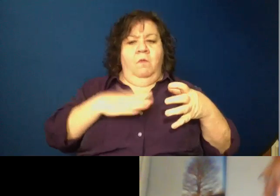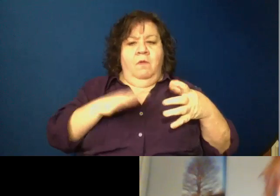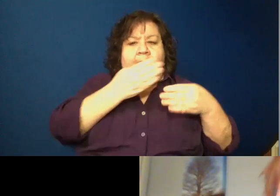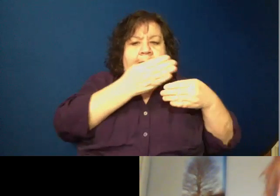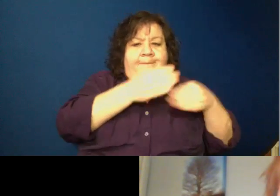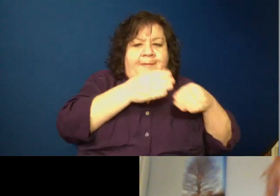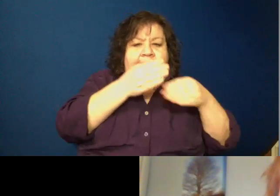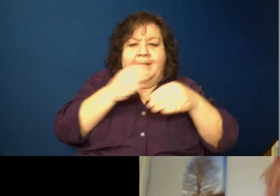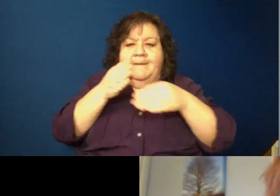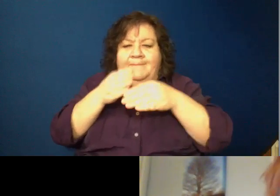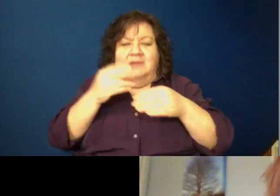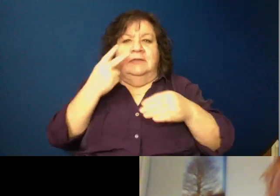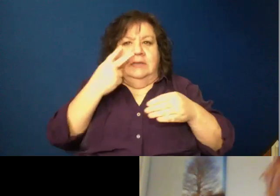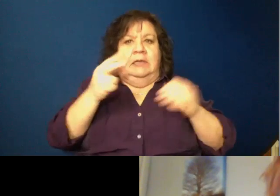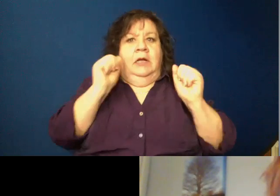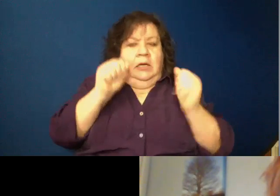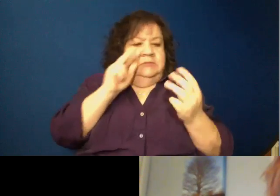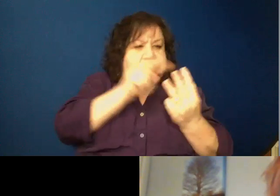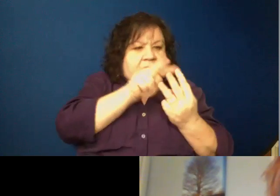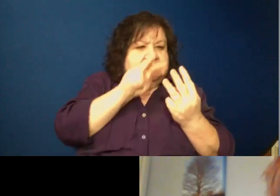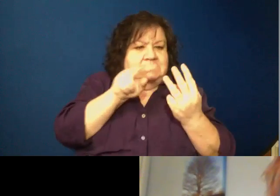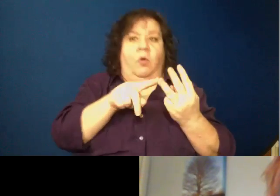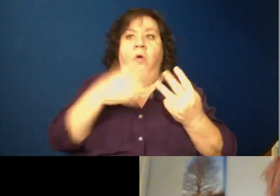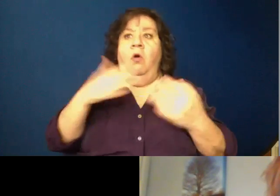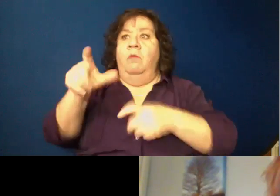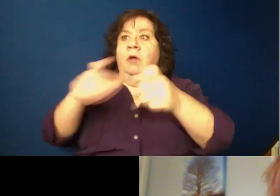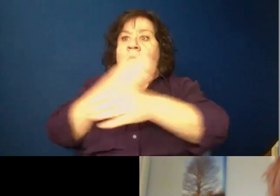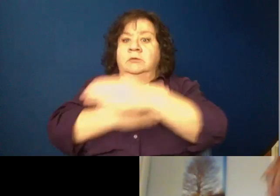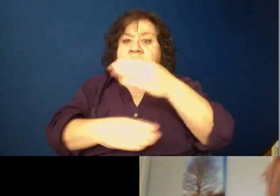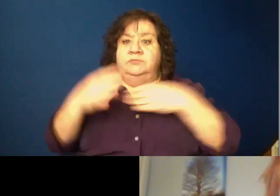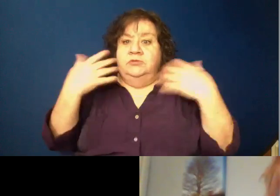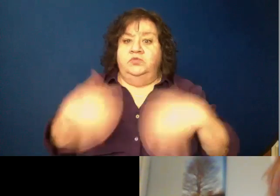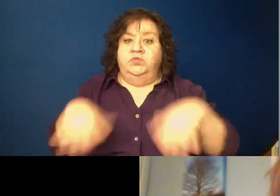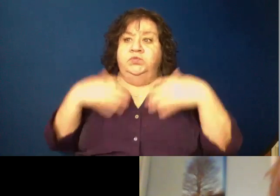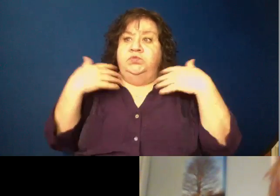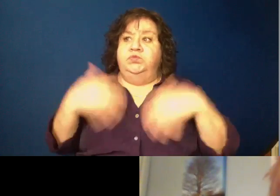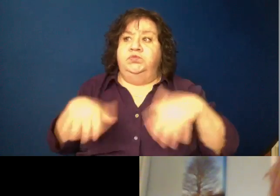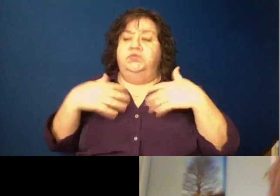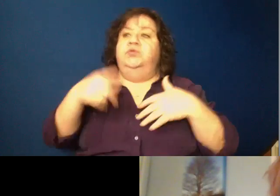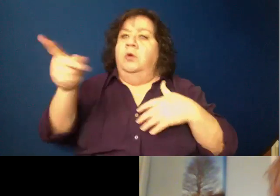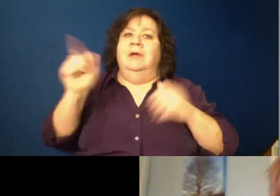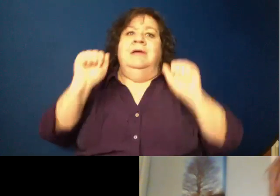also provided in accessible accessible formats so that people can really fully read and understand